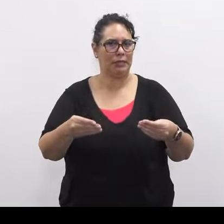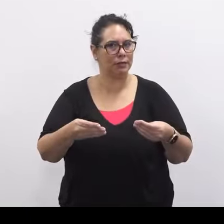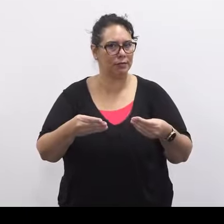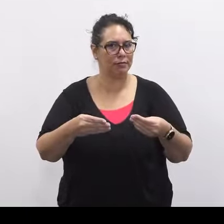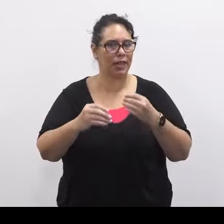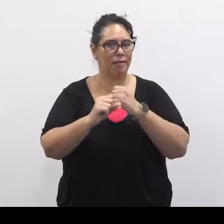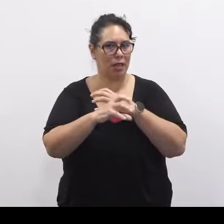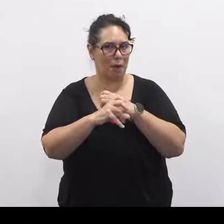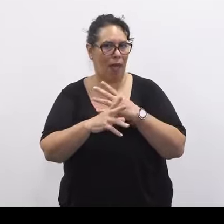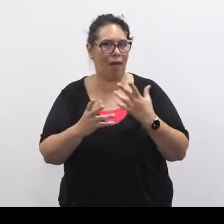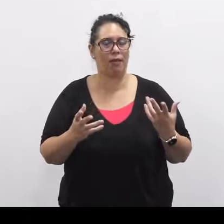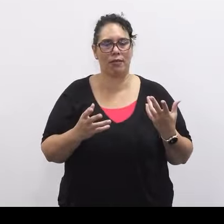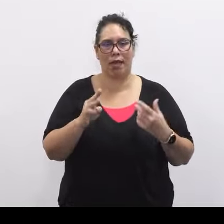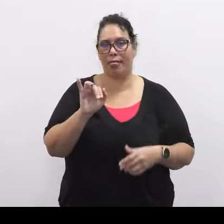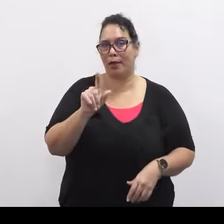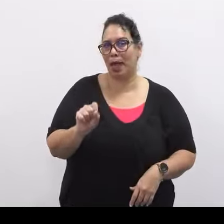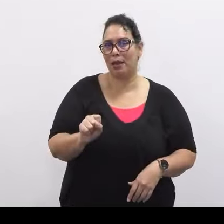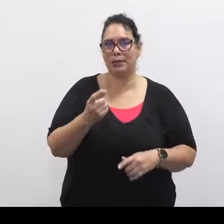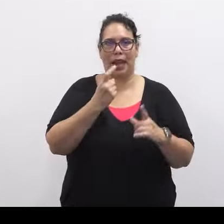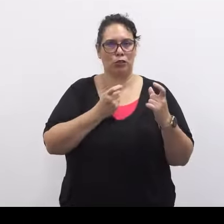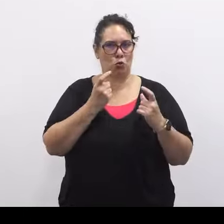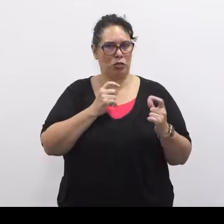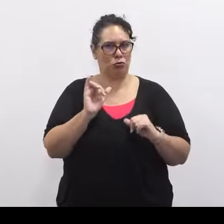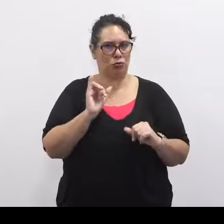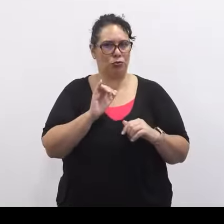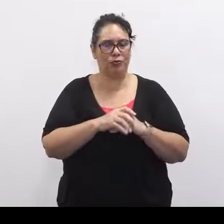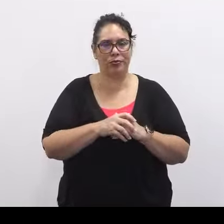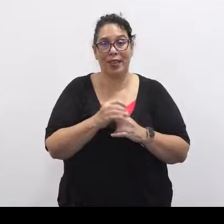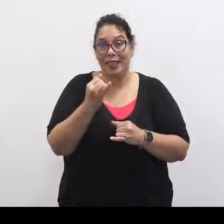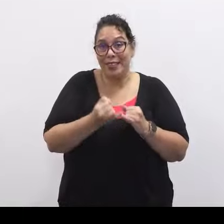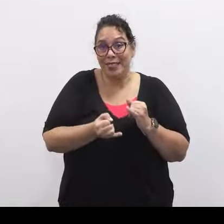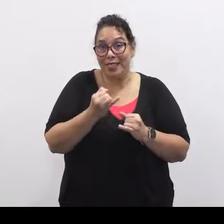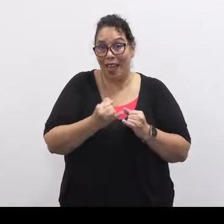to give their feedback on the maps and also ask us questions. And last but not least,